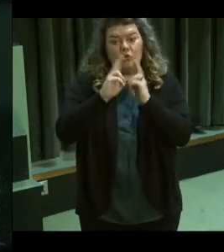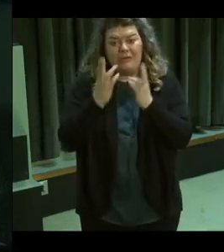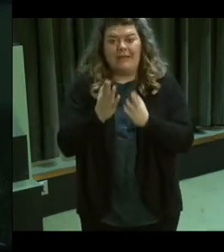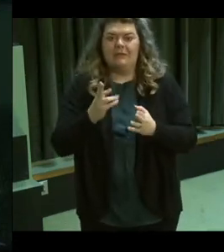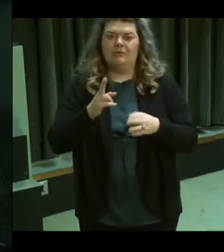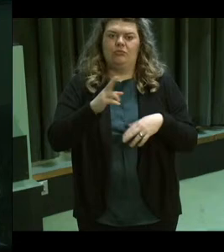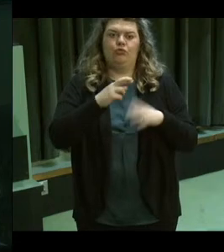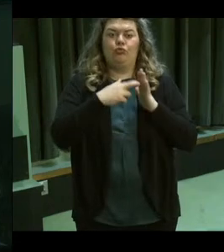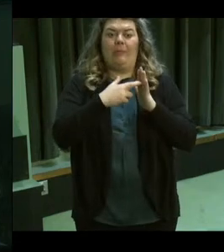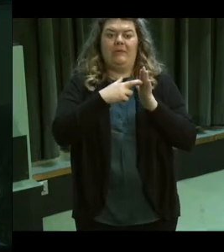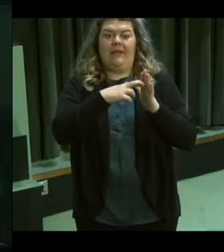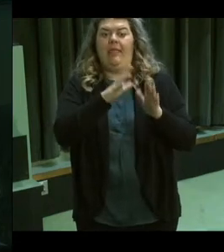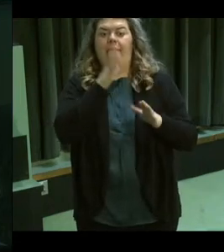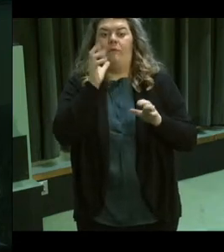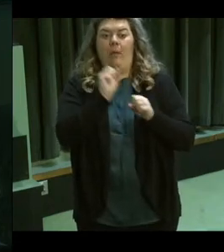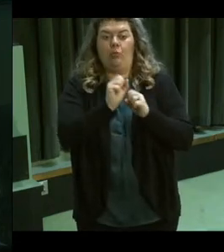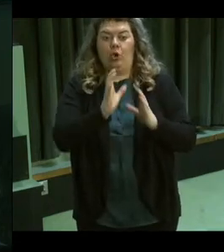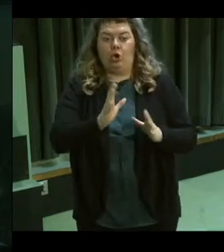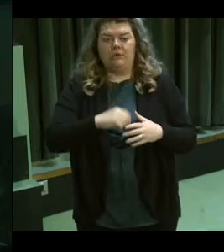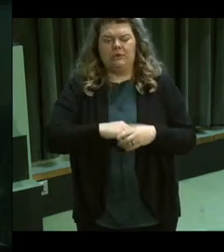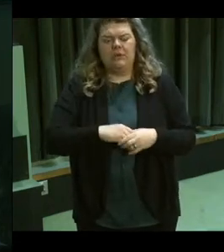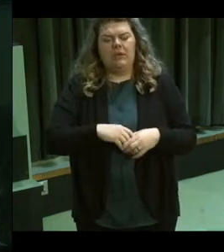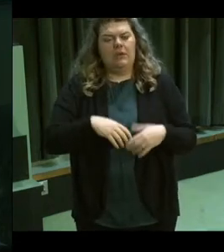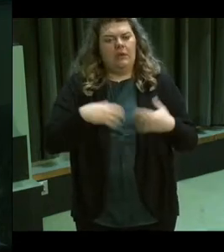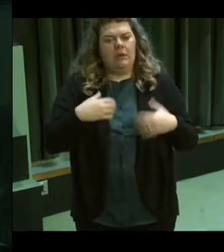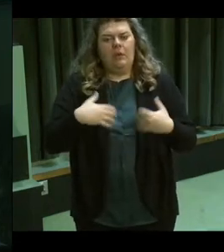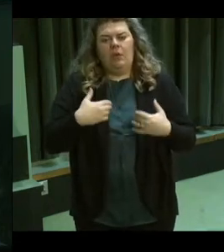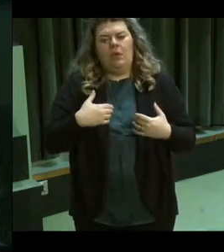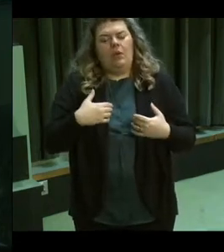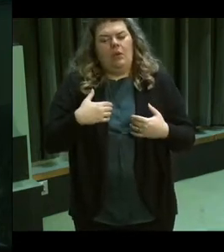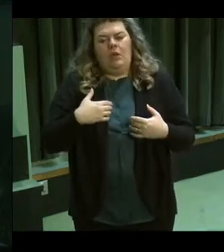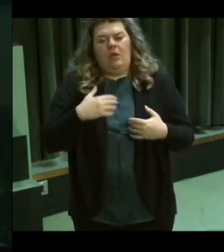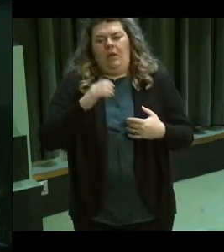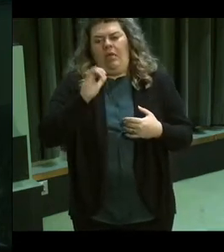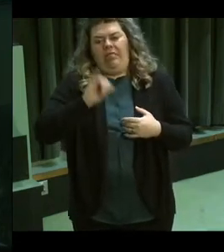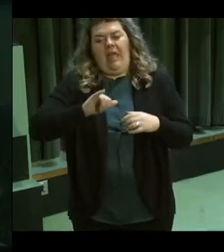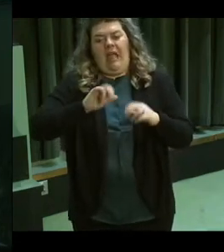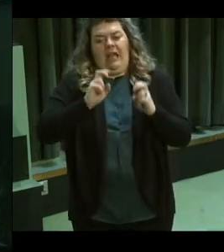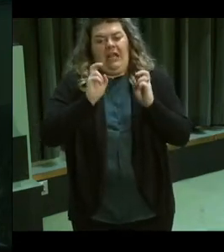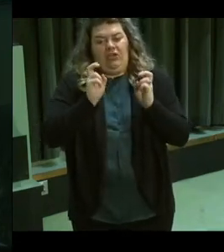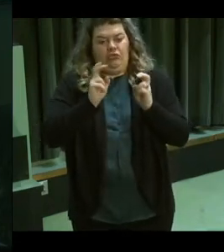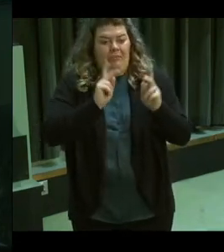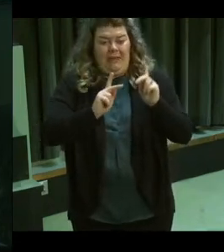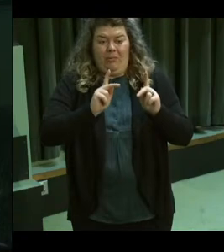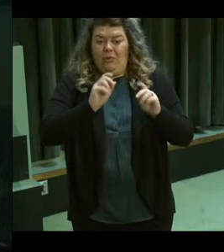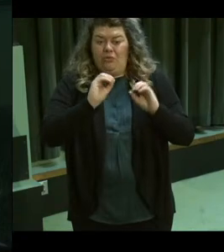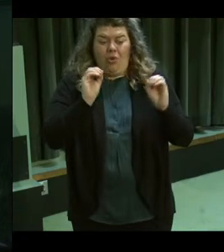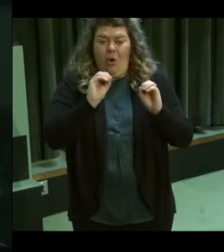the farm workers, and therefore,